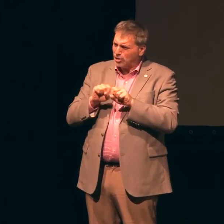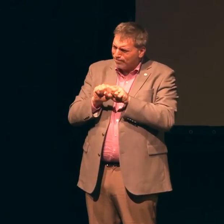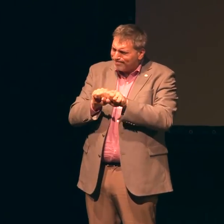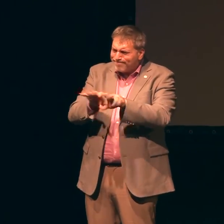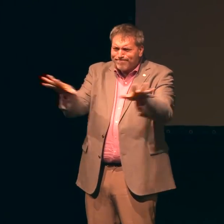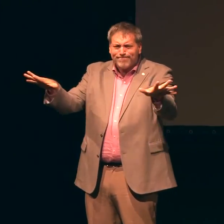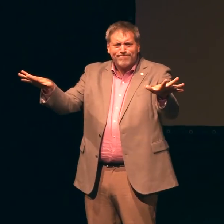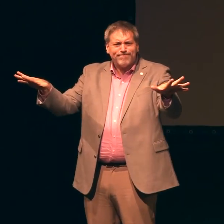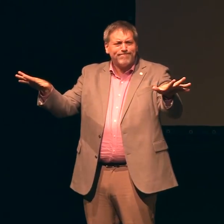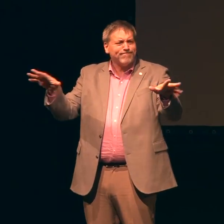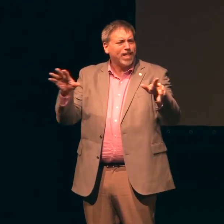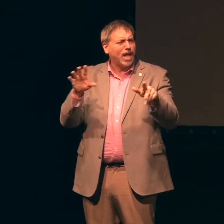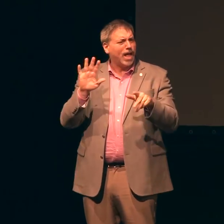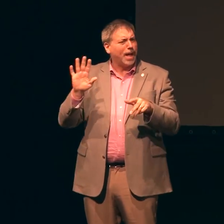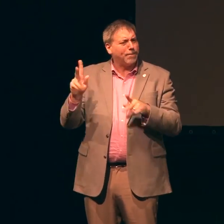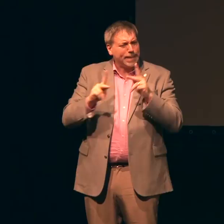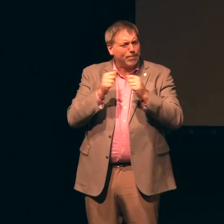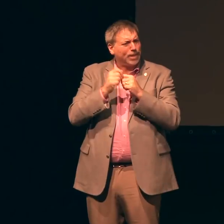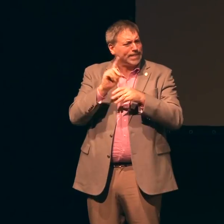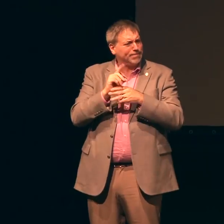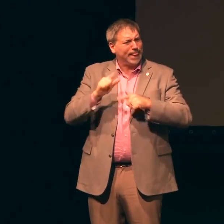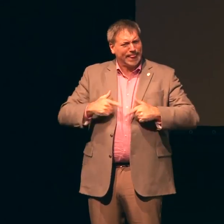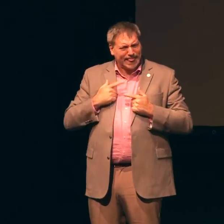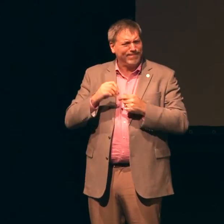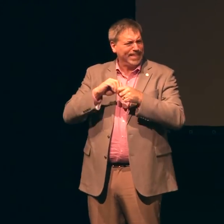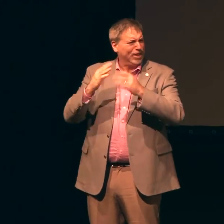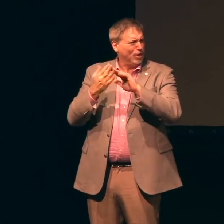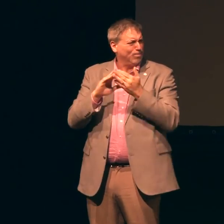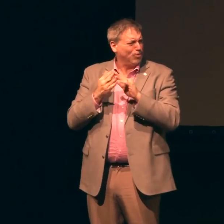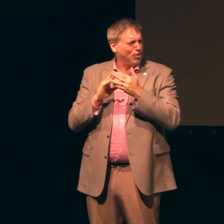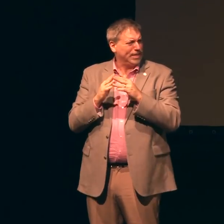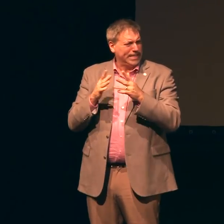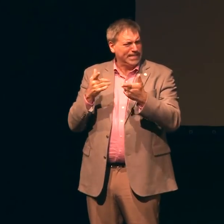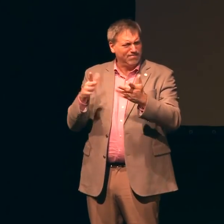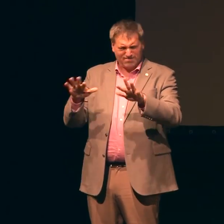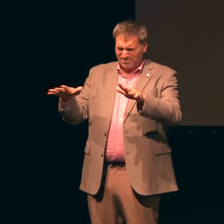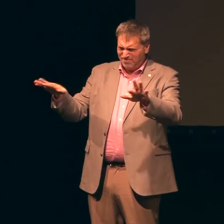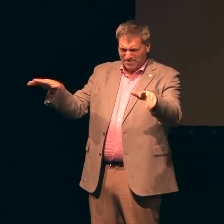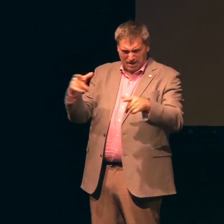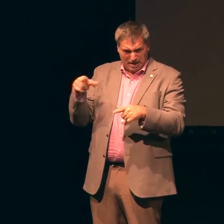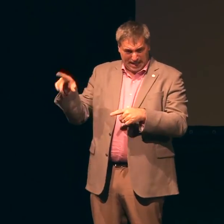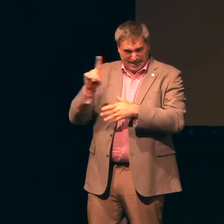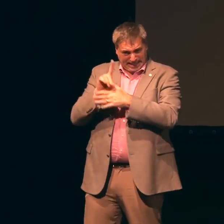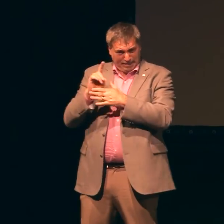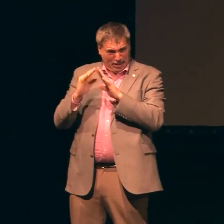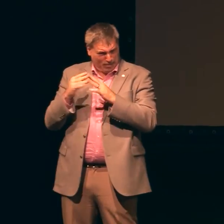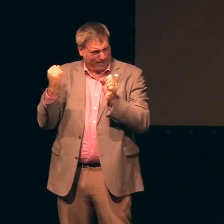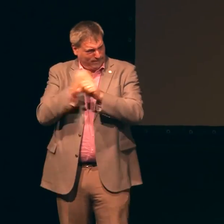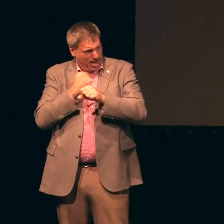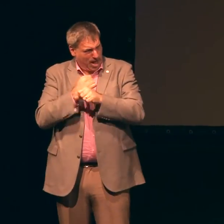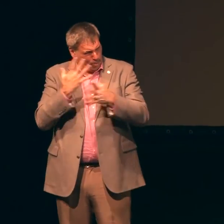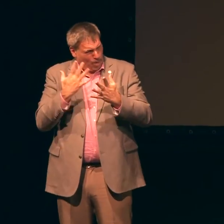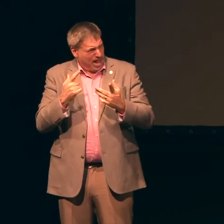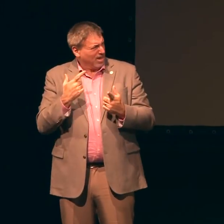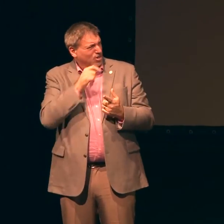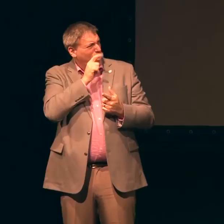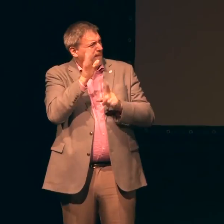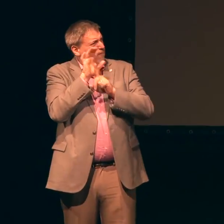wants to be able to live within the community was their theory. The disabled community fights